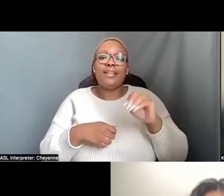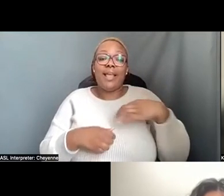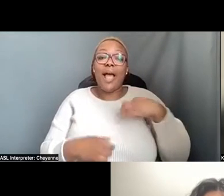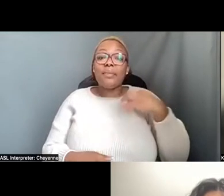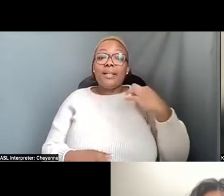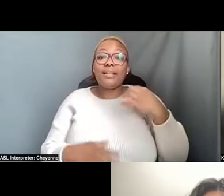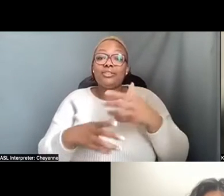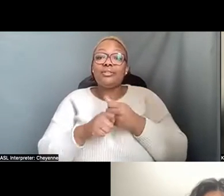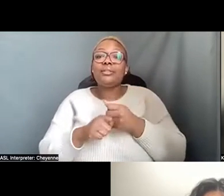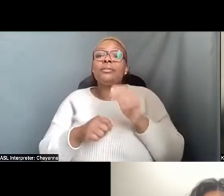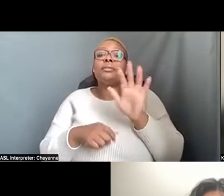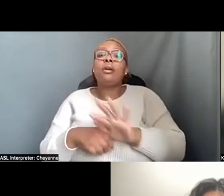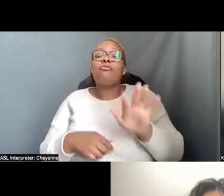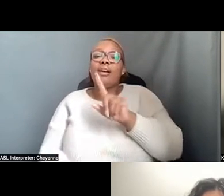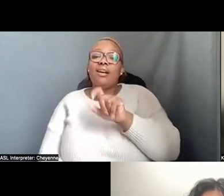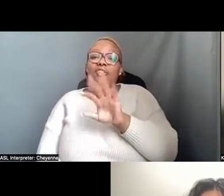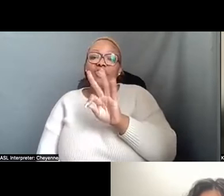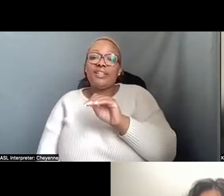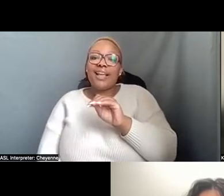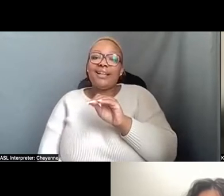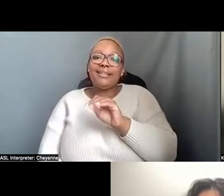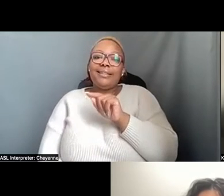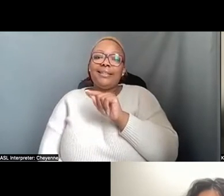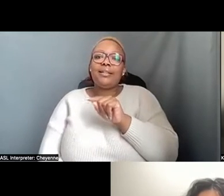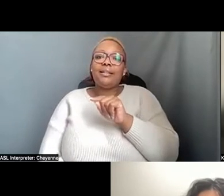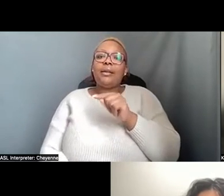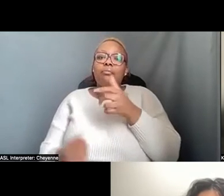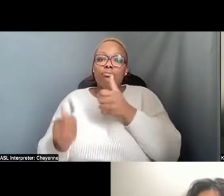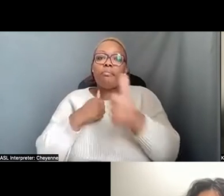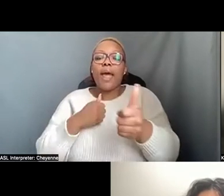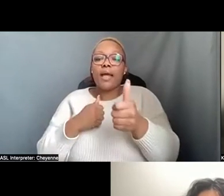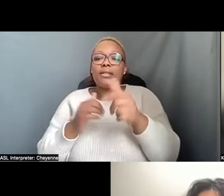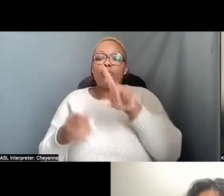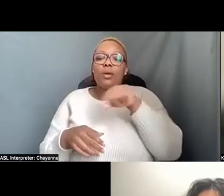Around 190 something passed the eligibility check. And then through those --